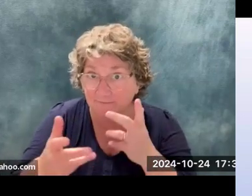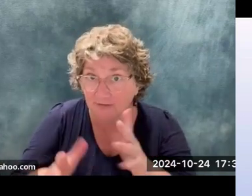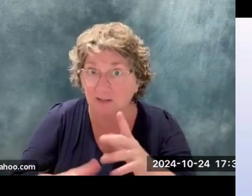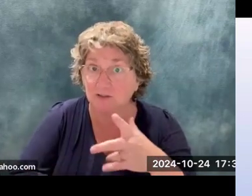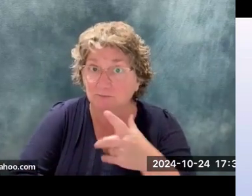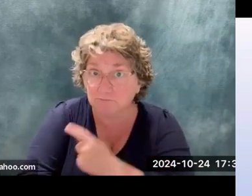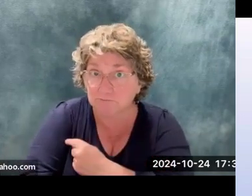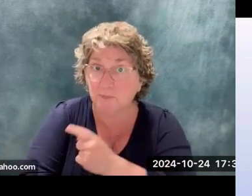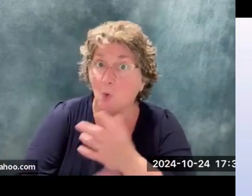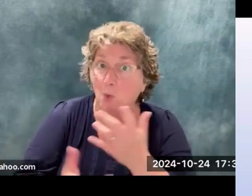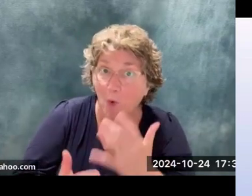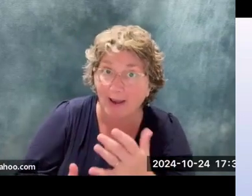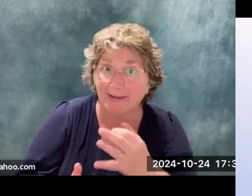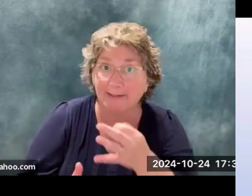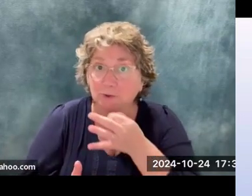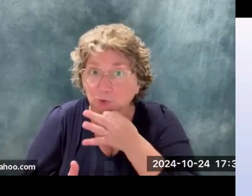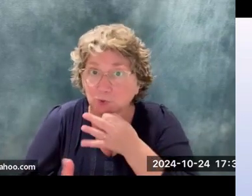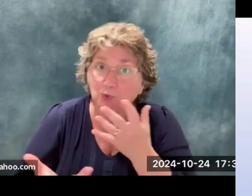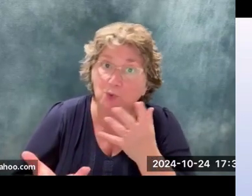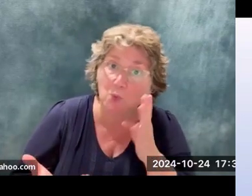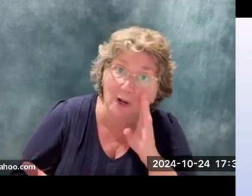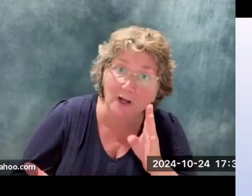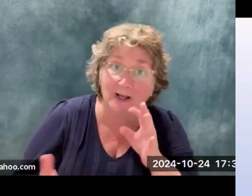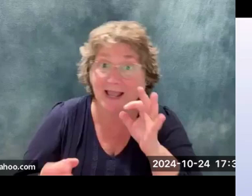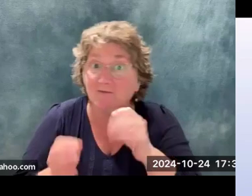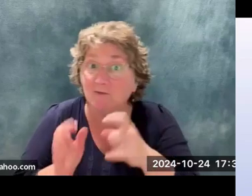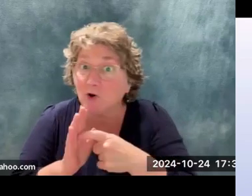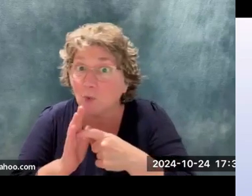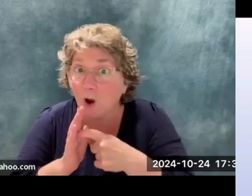Are you going to get it only if it's required or are you going to definitely not get it?